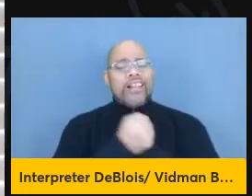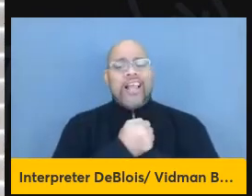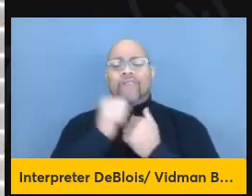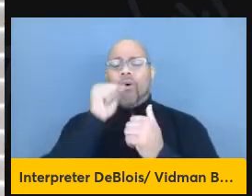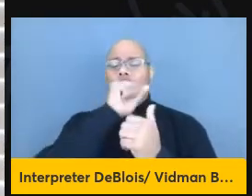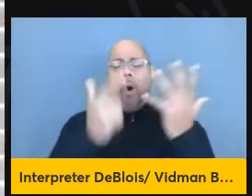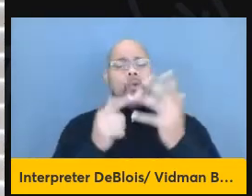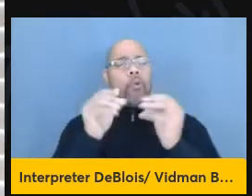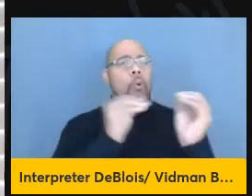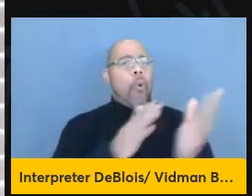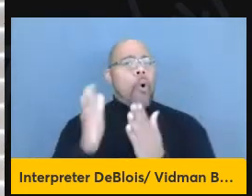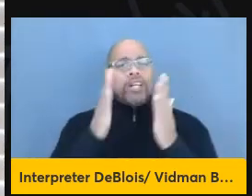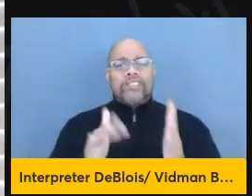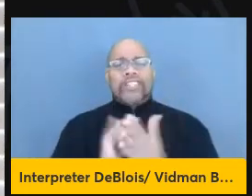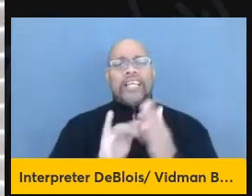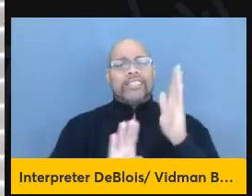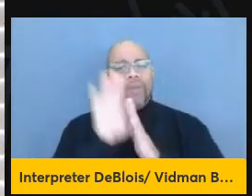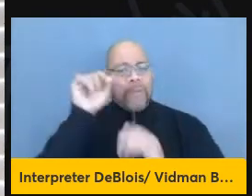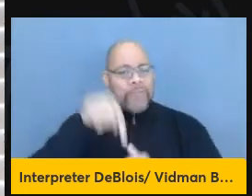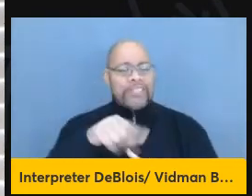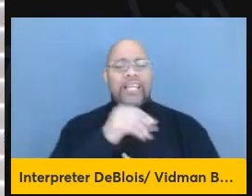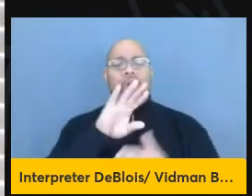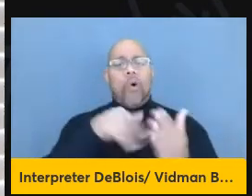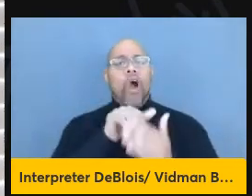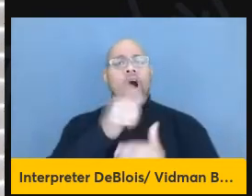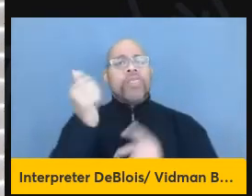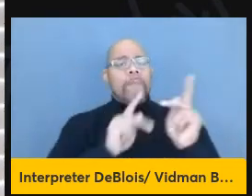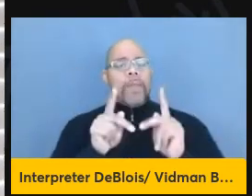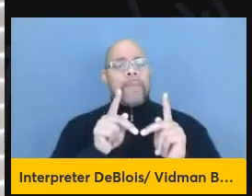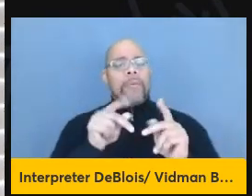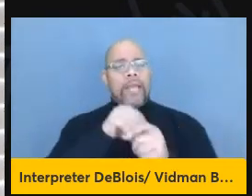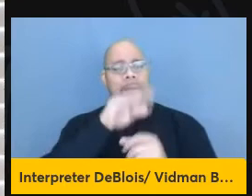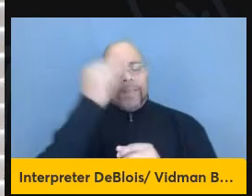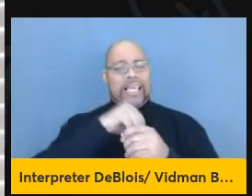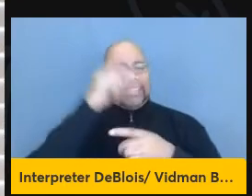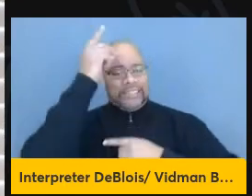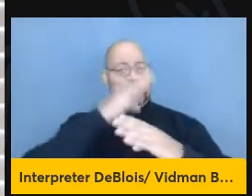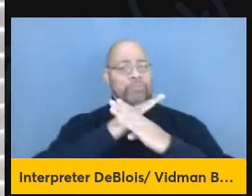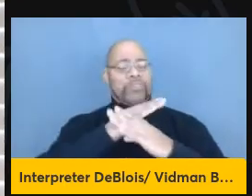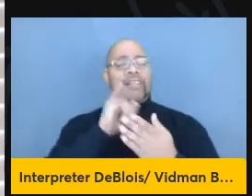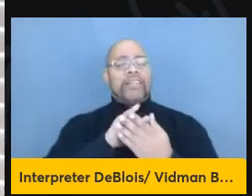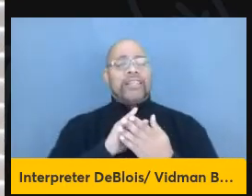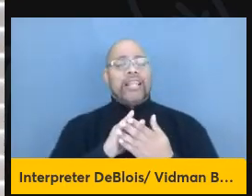that have brought this together as well as all of the other people within Blackett immuno, that have volunteered their time,